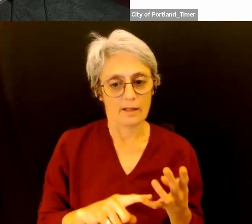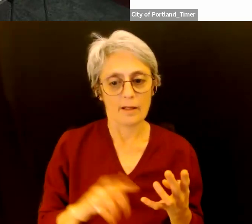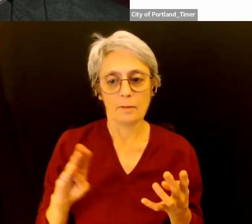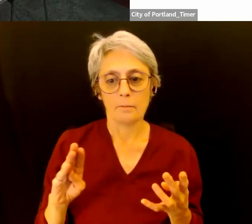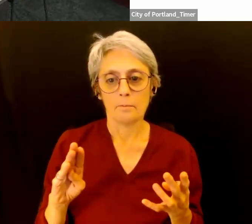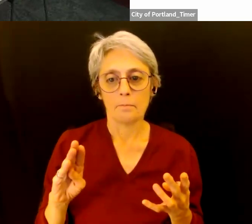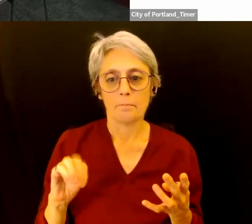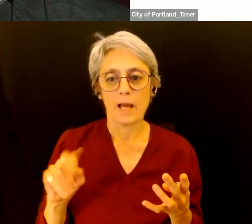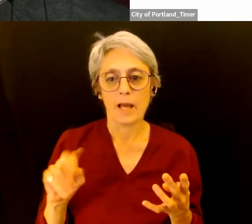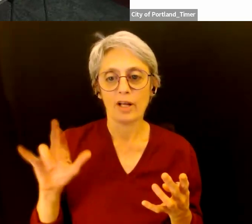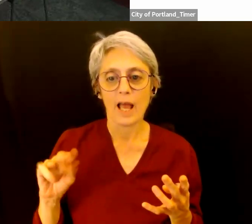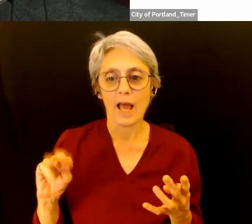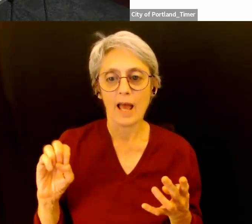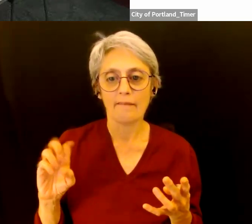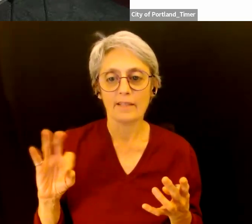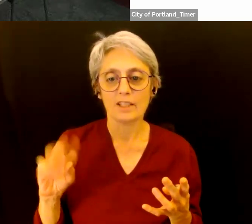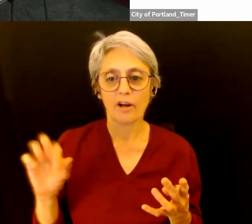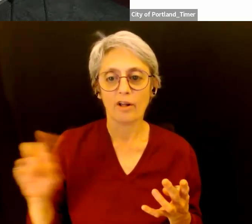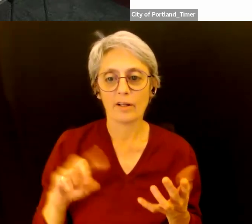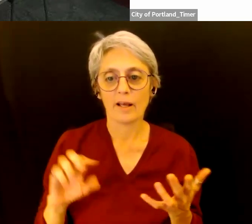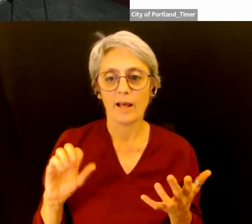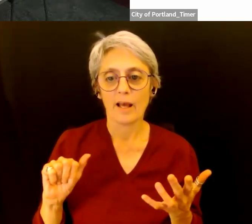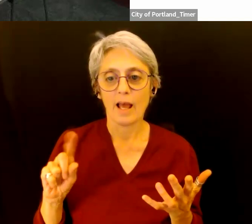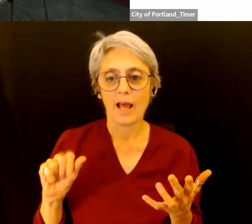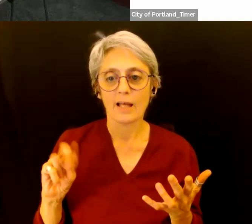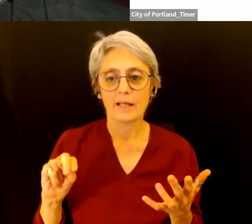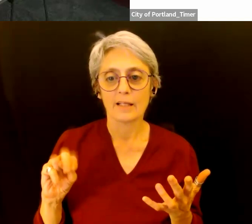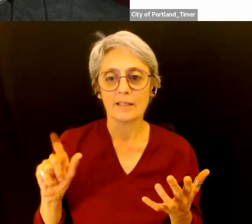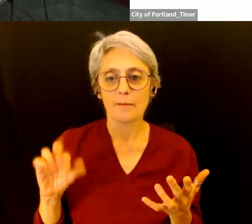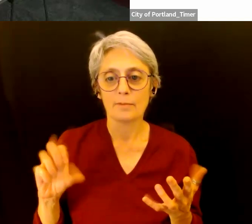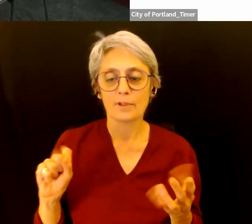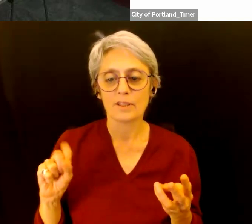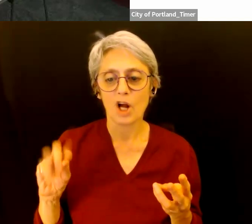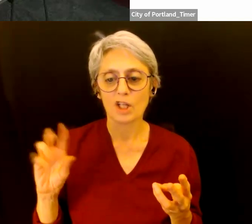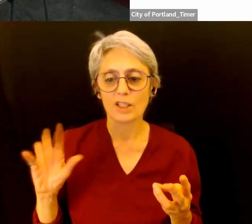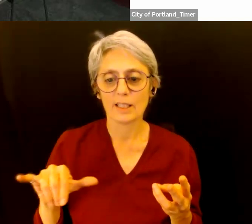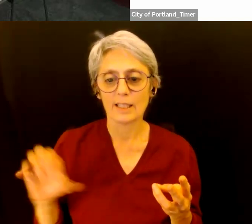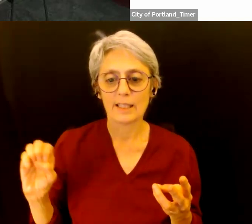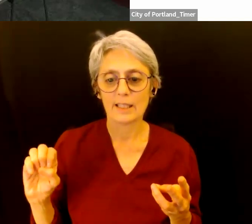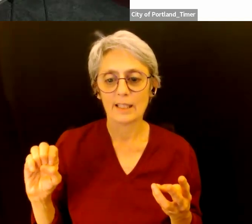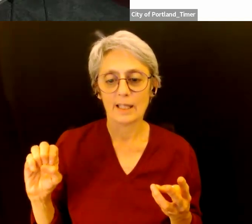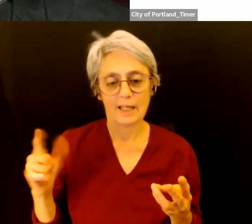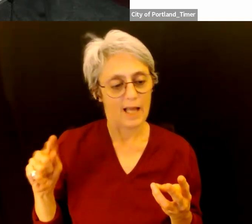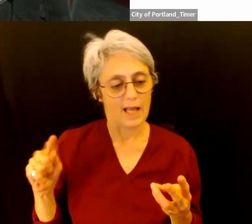Aiden Summers. Darcy gates Stephanie McBarron.